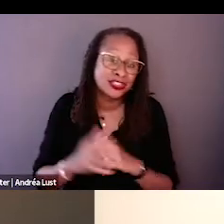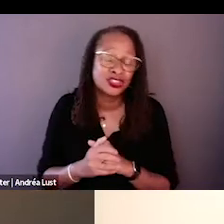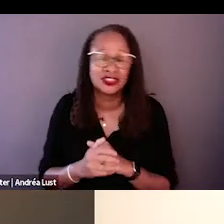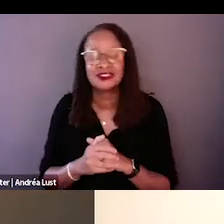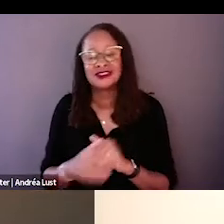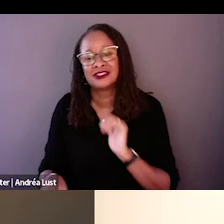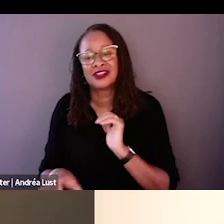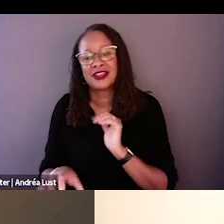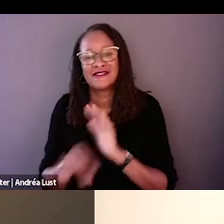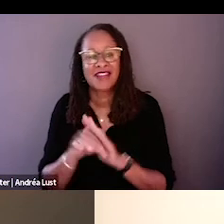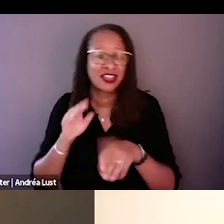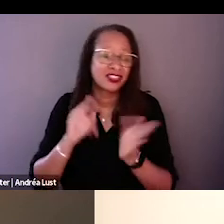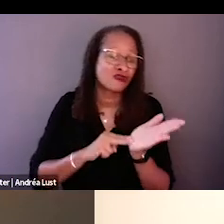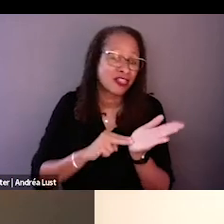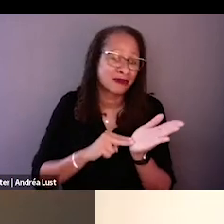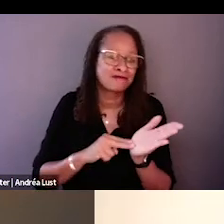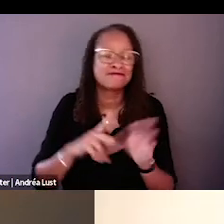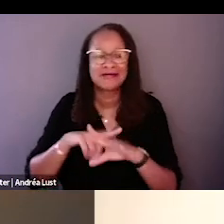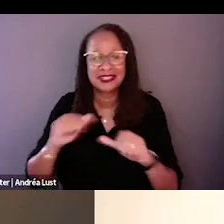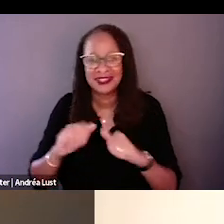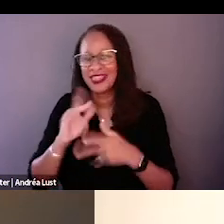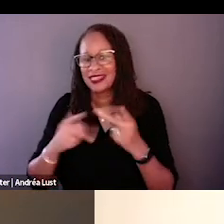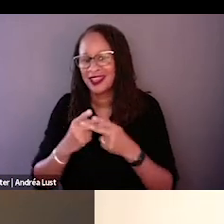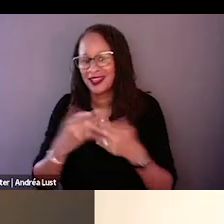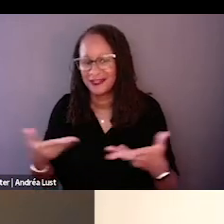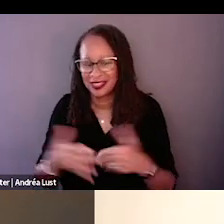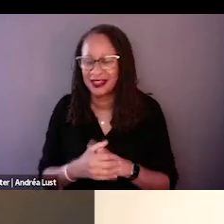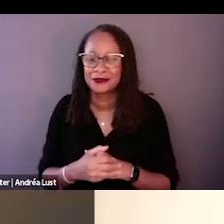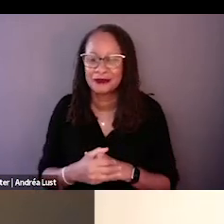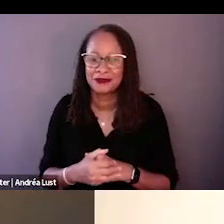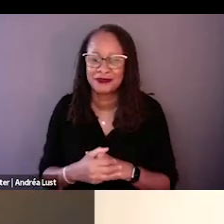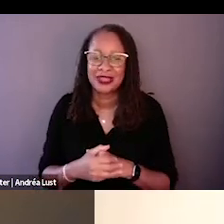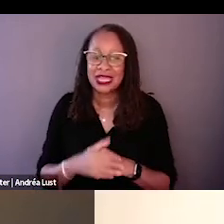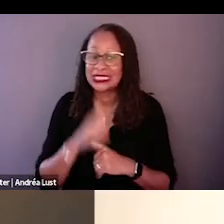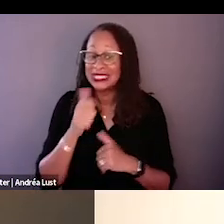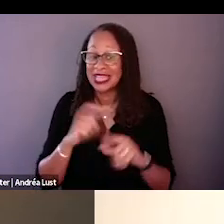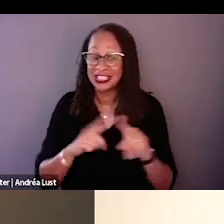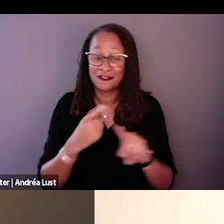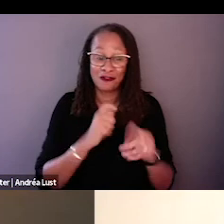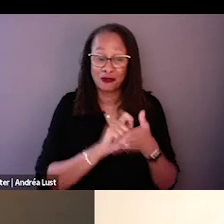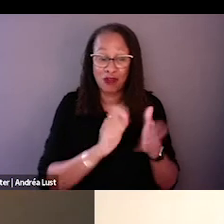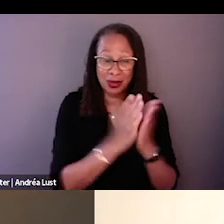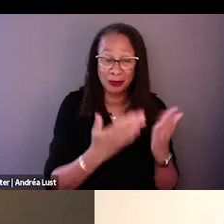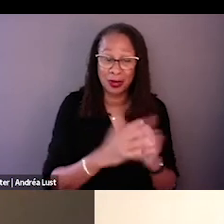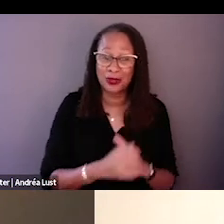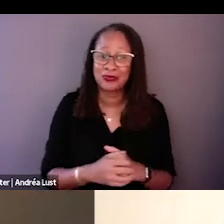We were invited to a film festival in Warsaw.